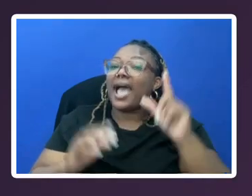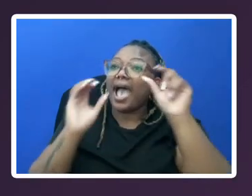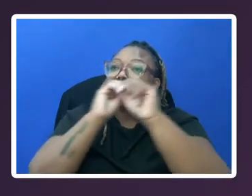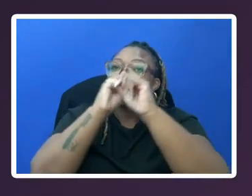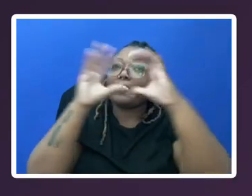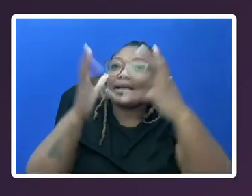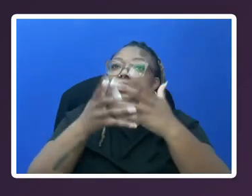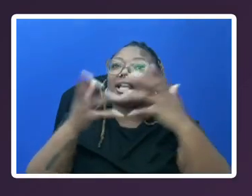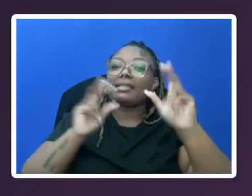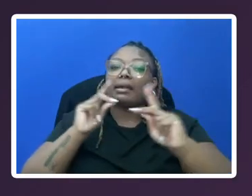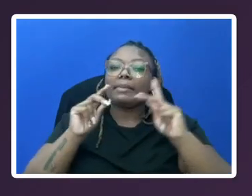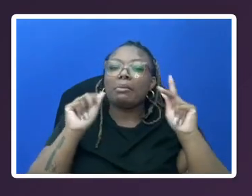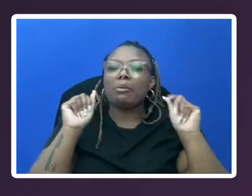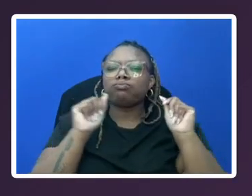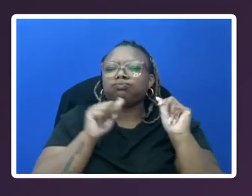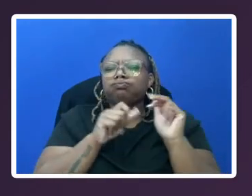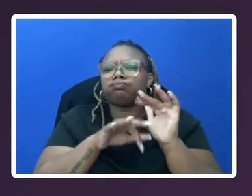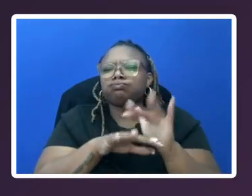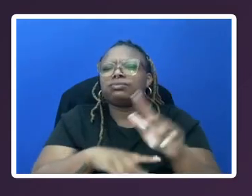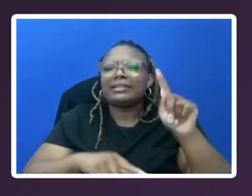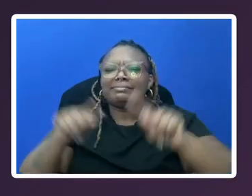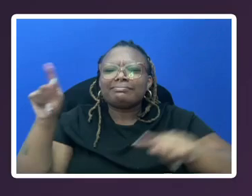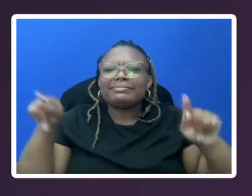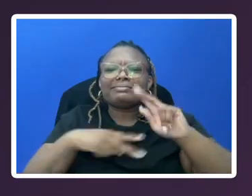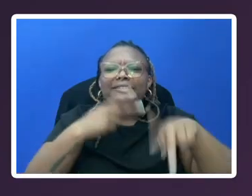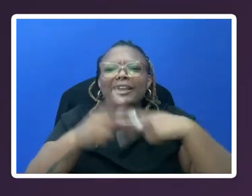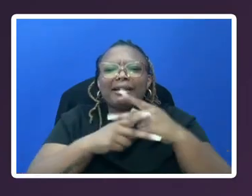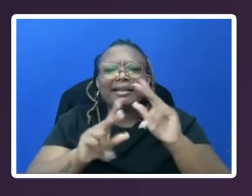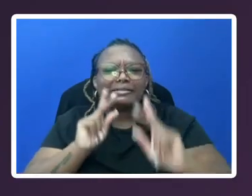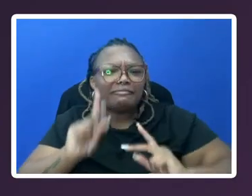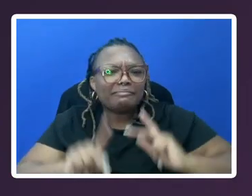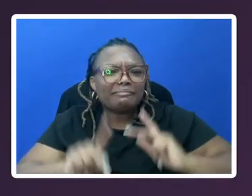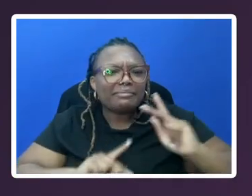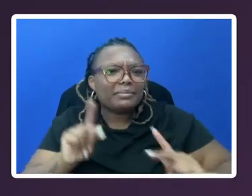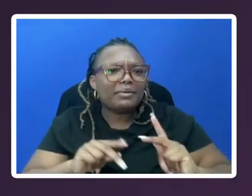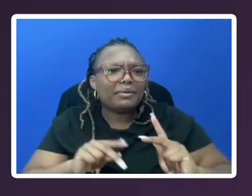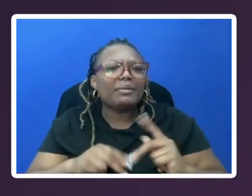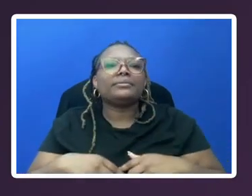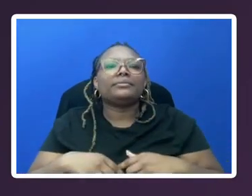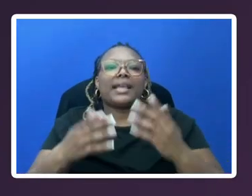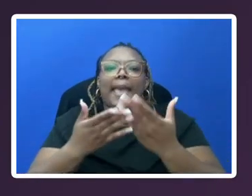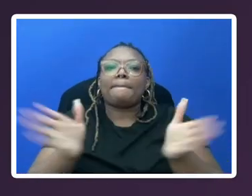a lot of different people, you know, at sort of public events, and things like that coming